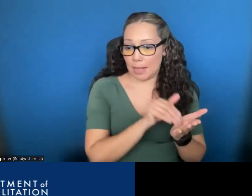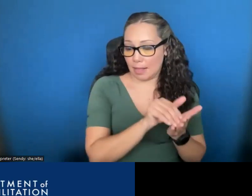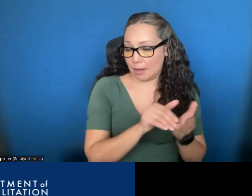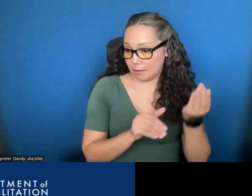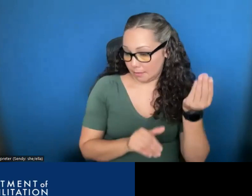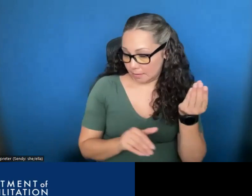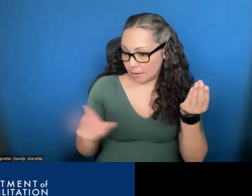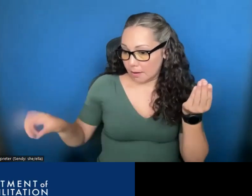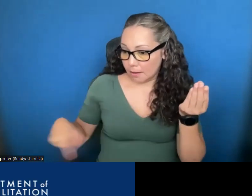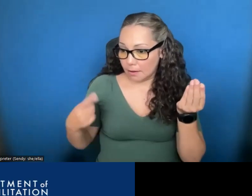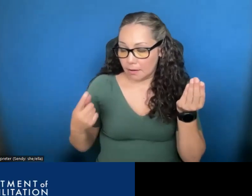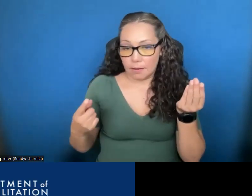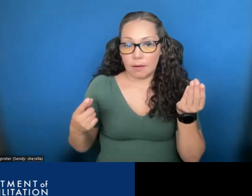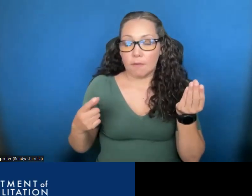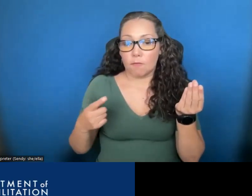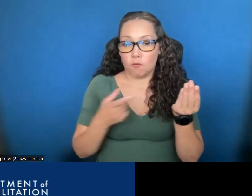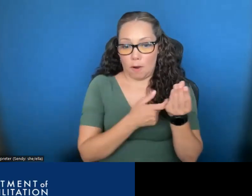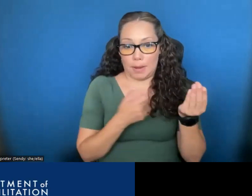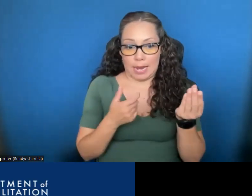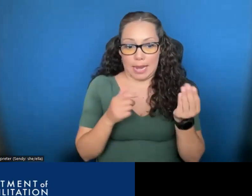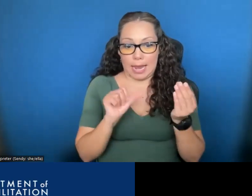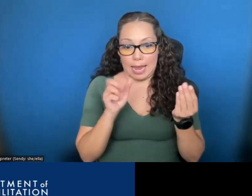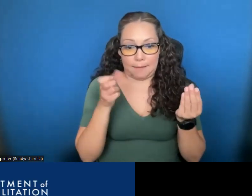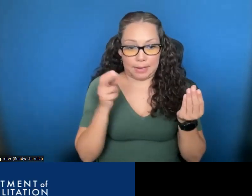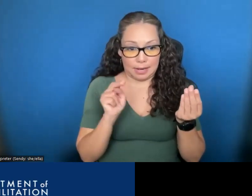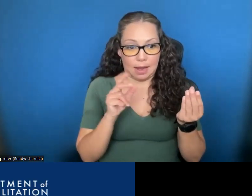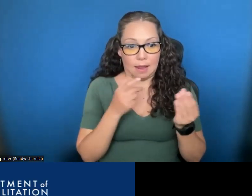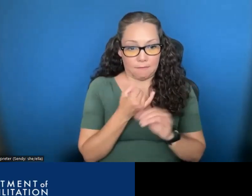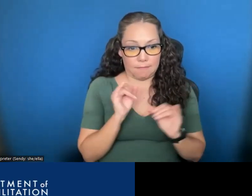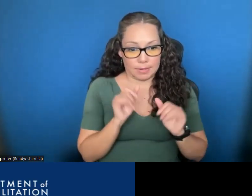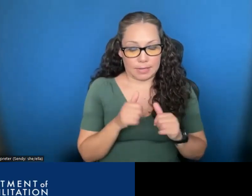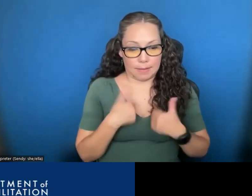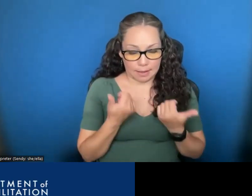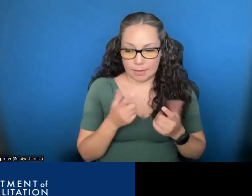the administration on community living Department of Rehabilitation also administers funding to the